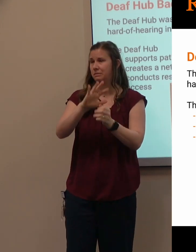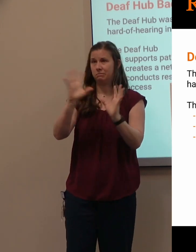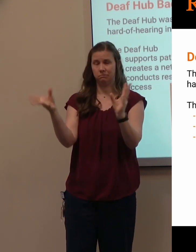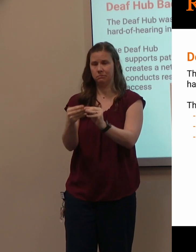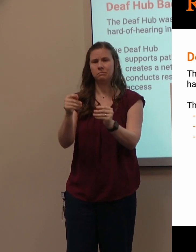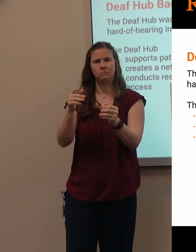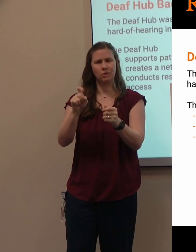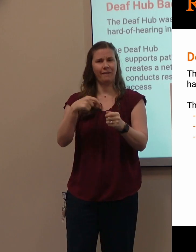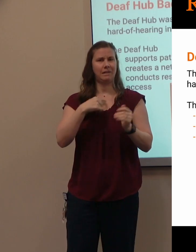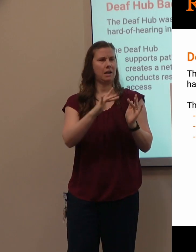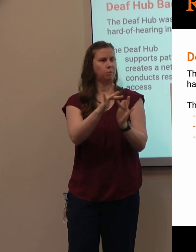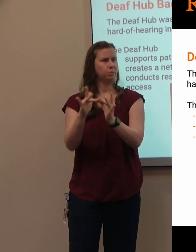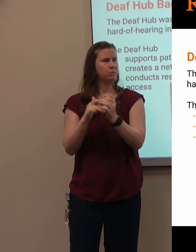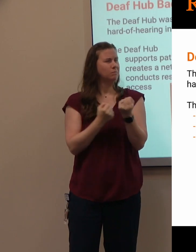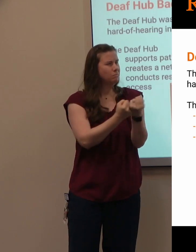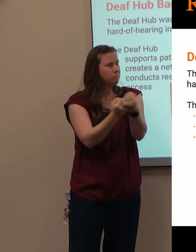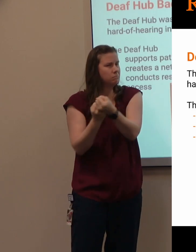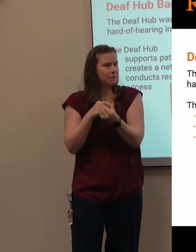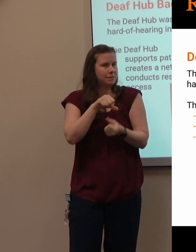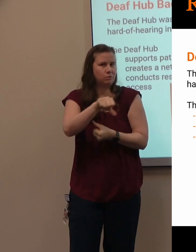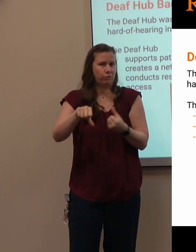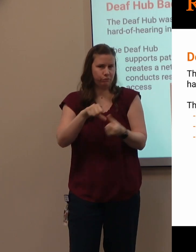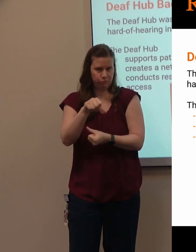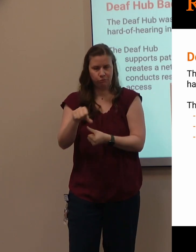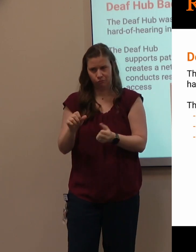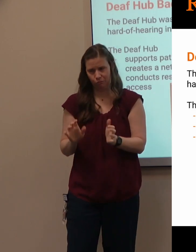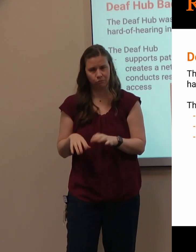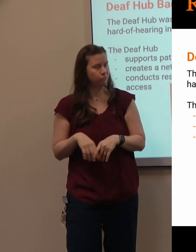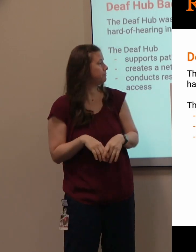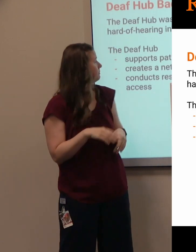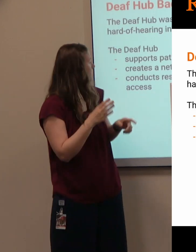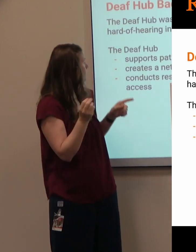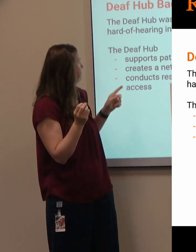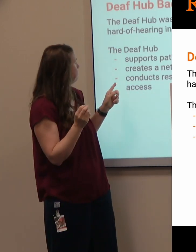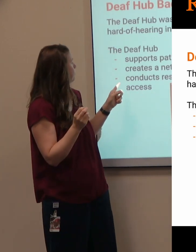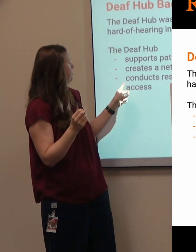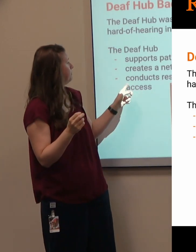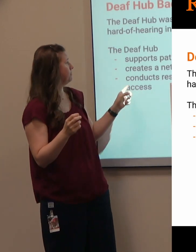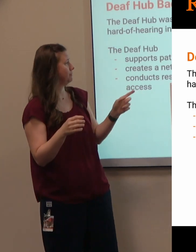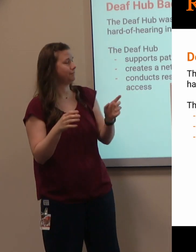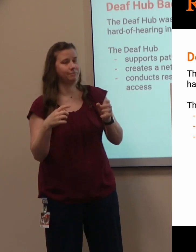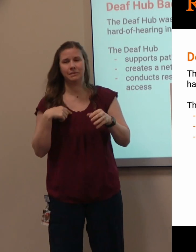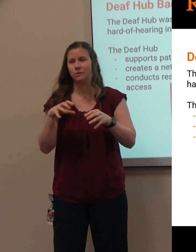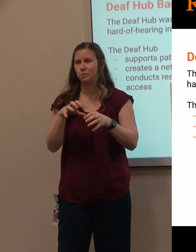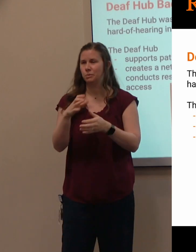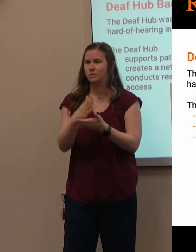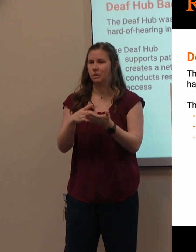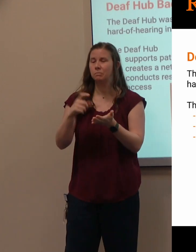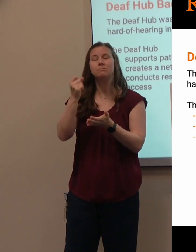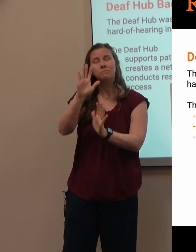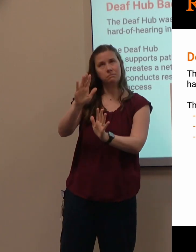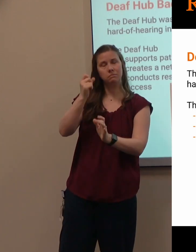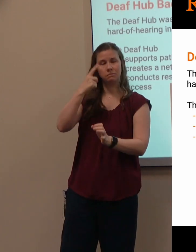We provide a network for Deaf scientists and healthcare professionals. And we also do some,